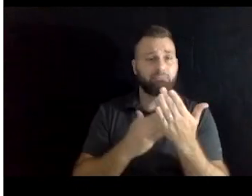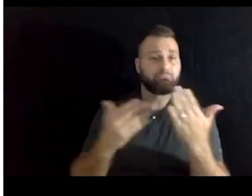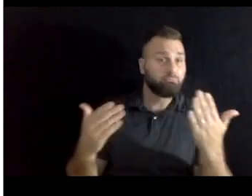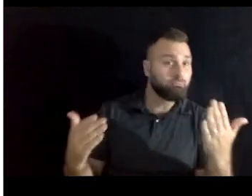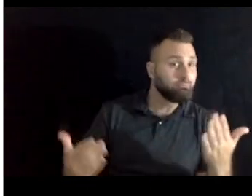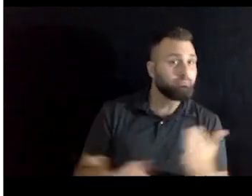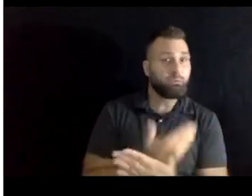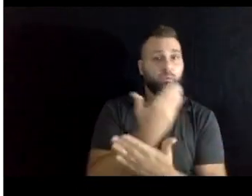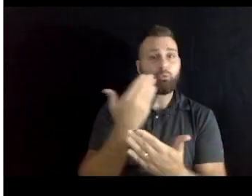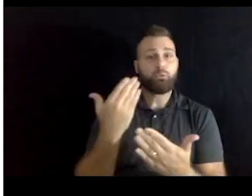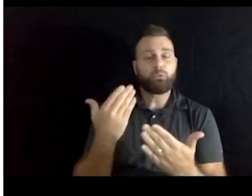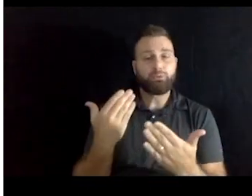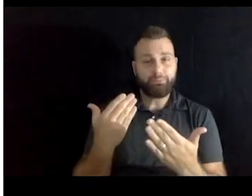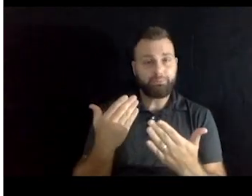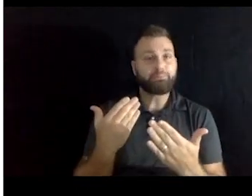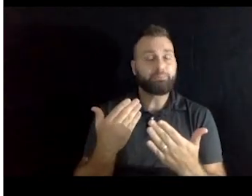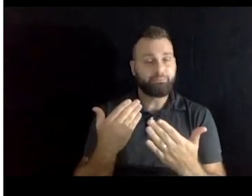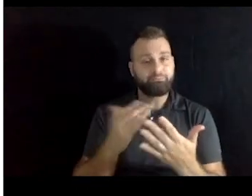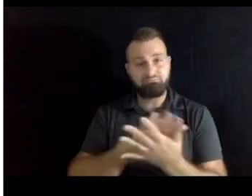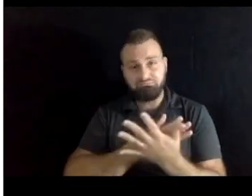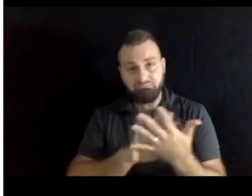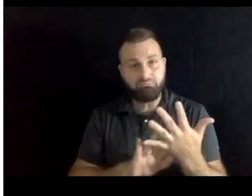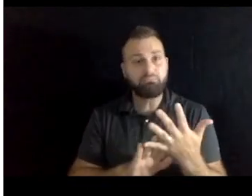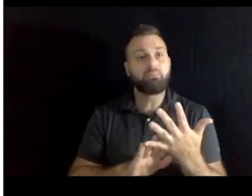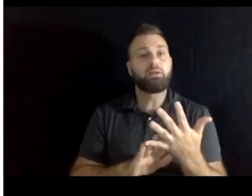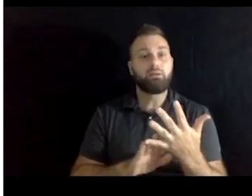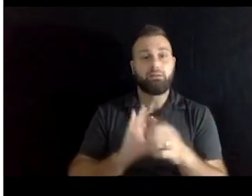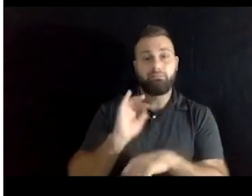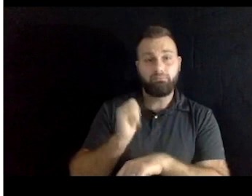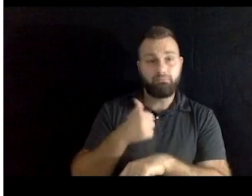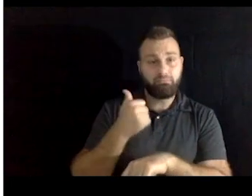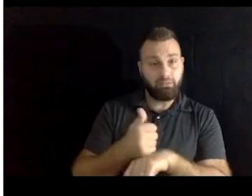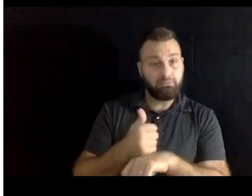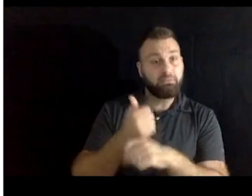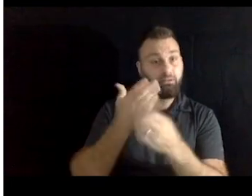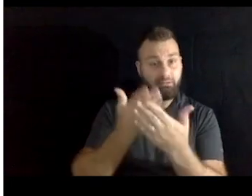Some really brand new number them. Also, though, based on evidence of effectiveness